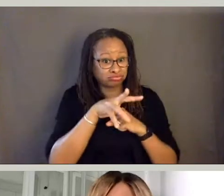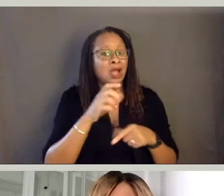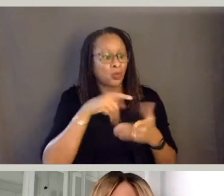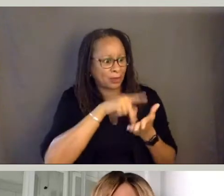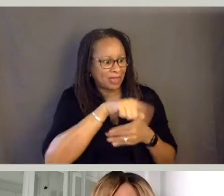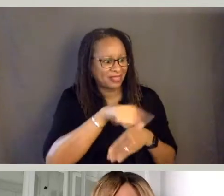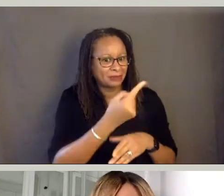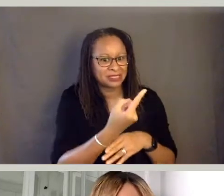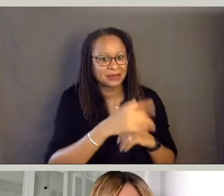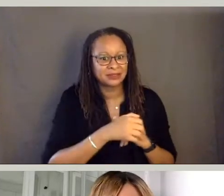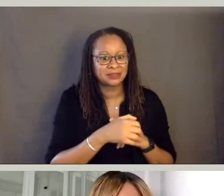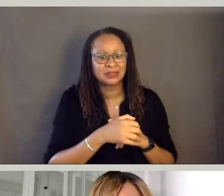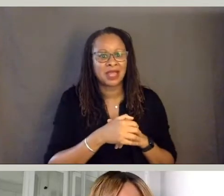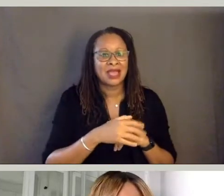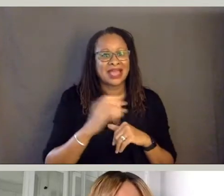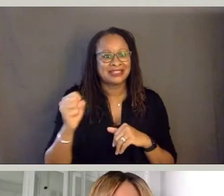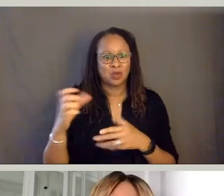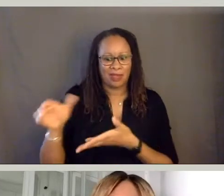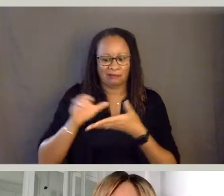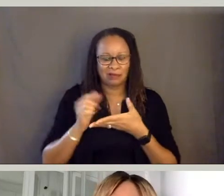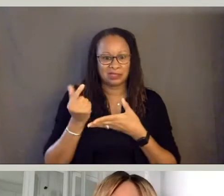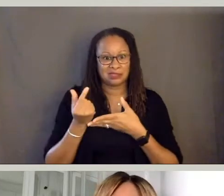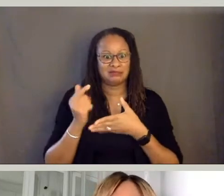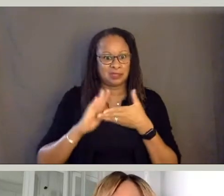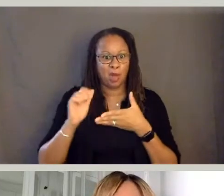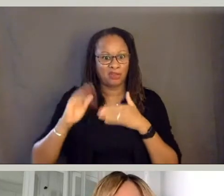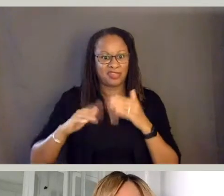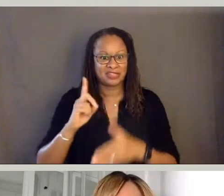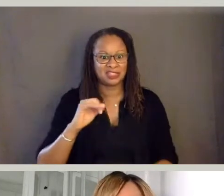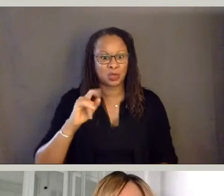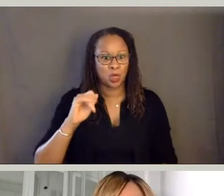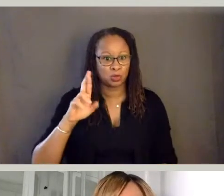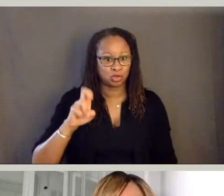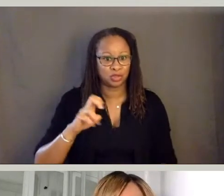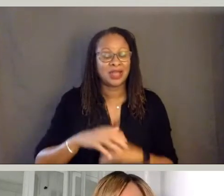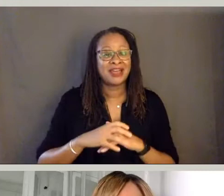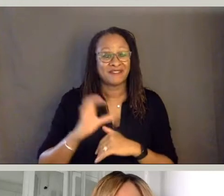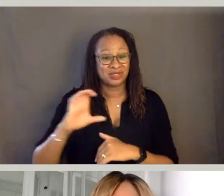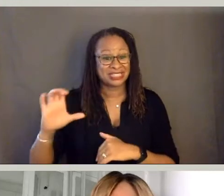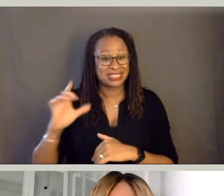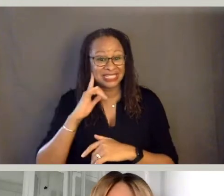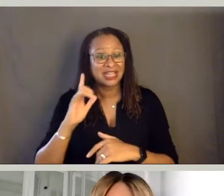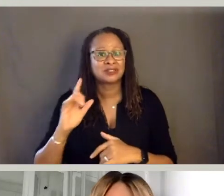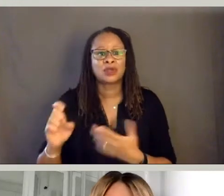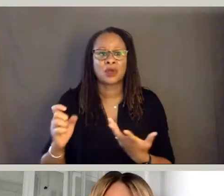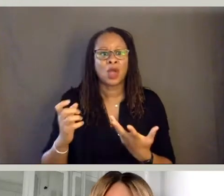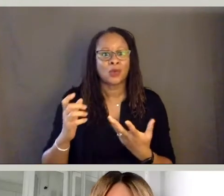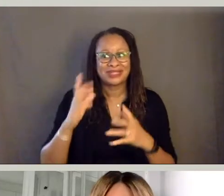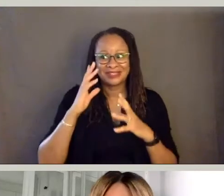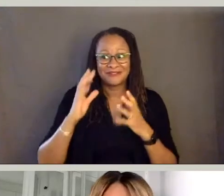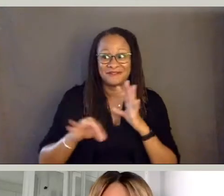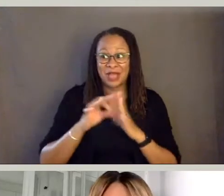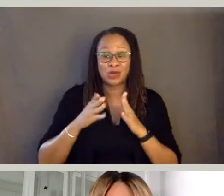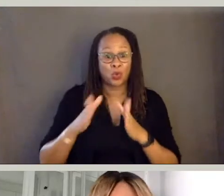was even smaller than Disclosure's, and we found a way to do that, we found a way to compensate Cece. Cece was this Black trans woman